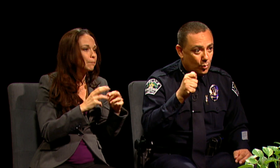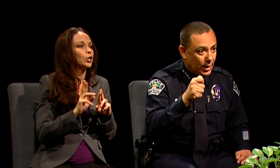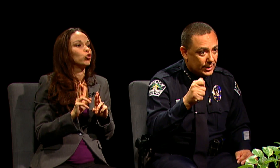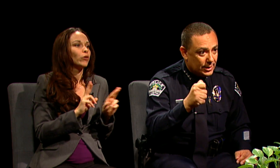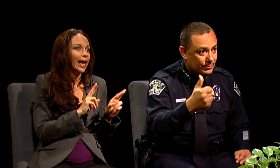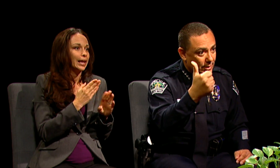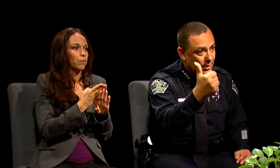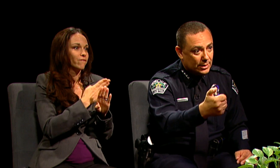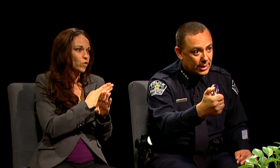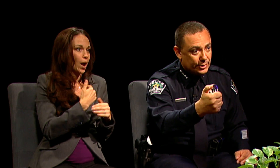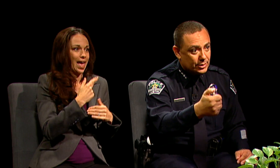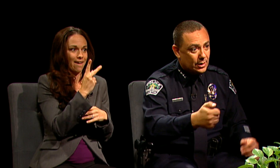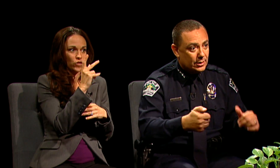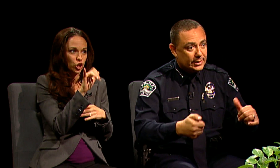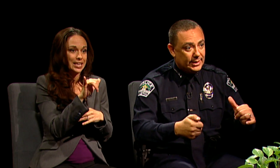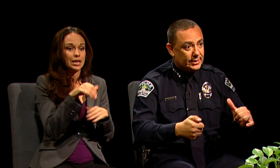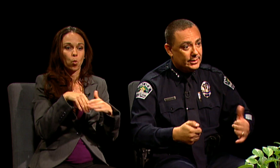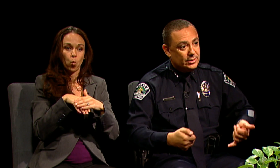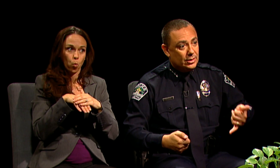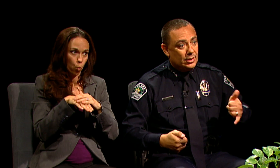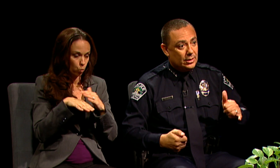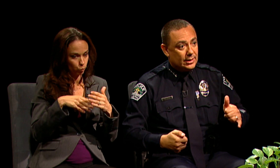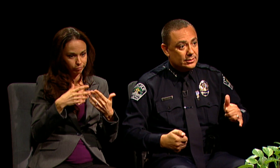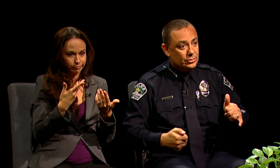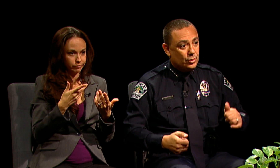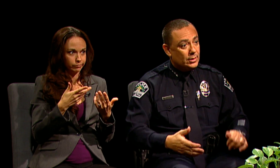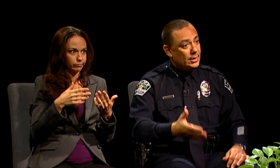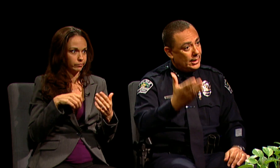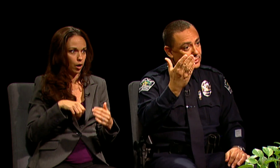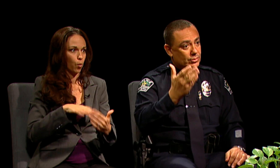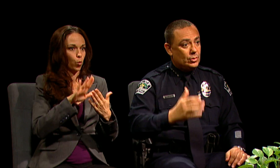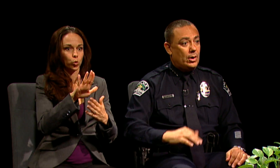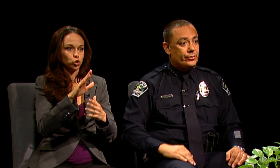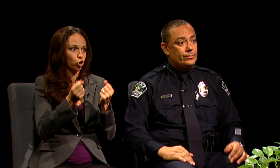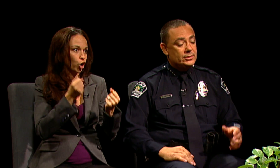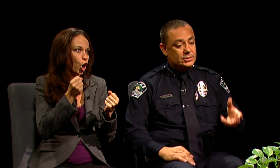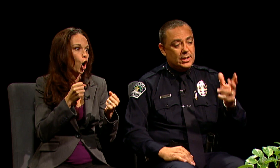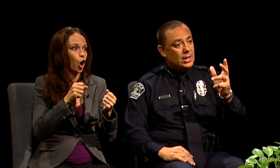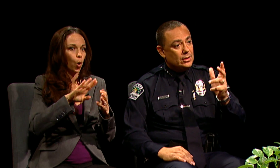WALK UP, UNLOCK YOUR CAR, GET IN, LOCK THE DOOR, AND GO ON WITH YOUR BUSINESS.